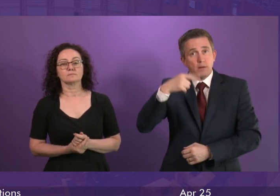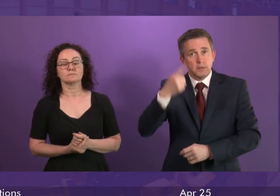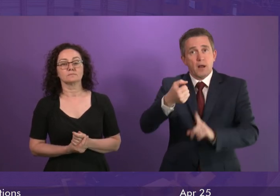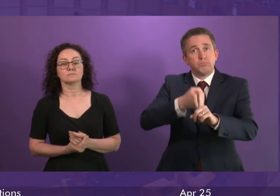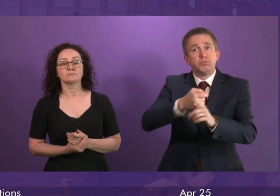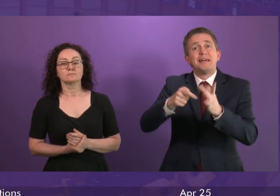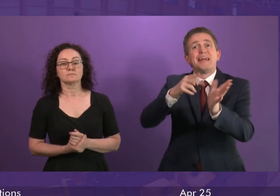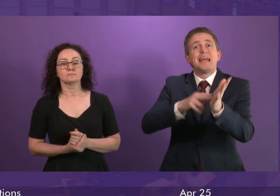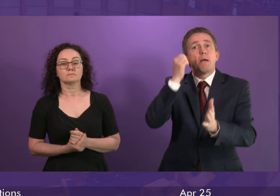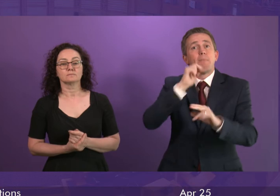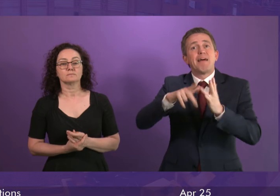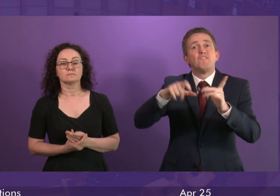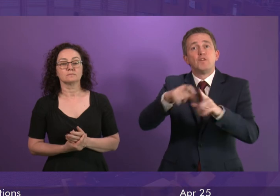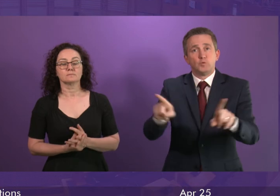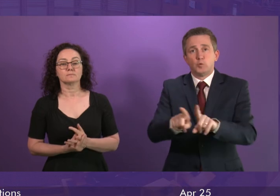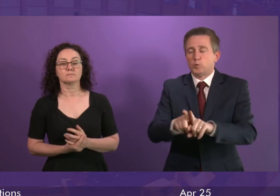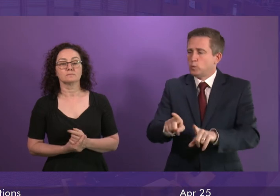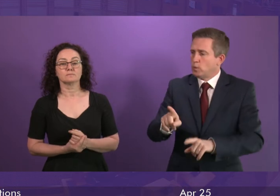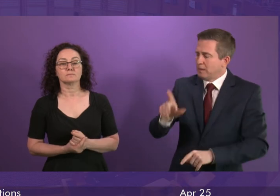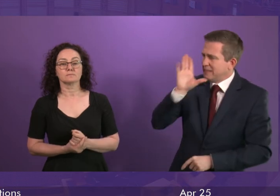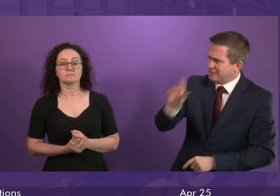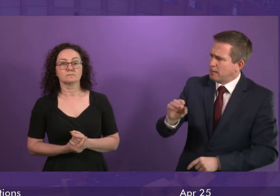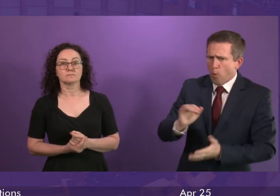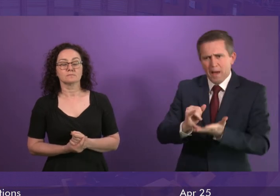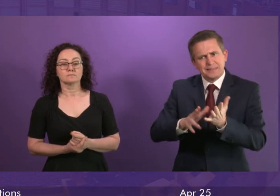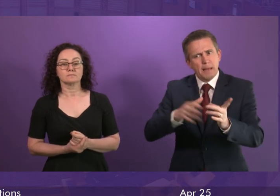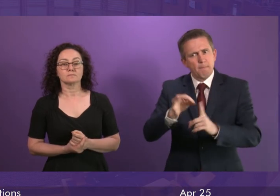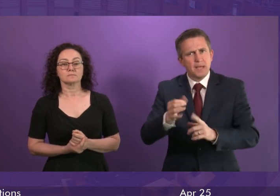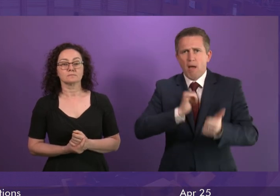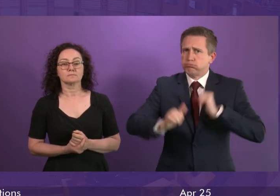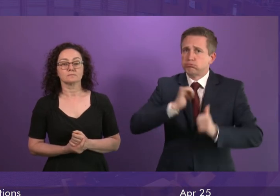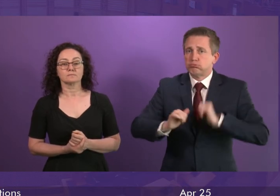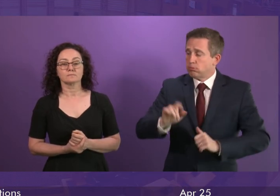Ian Blackford, too. He boasted about the SNP Government’s record. Back in this Parliament,